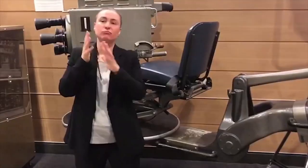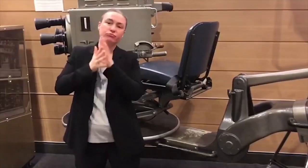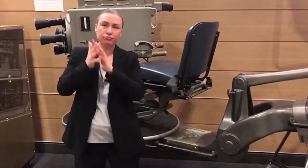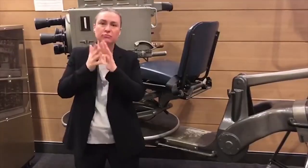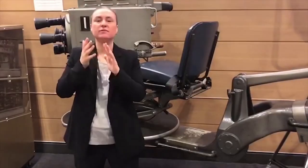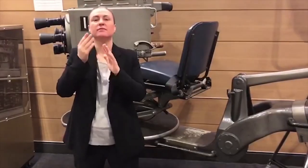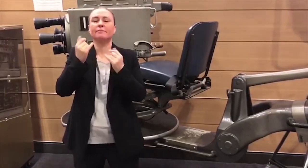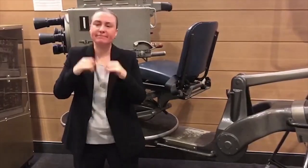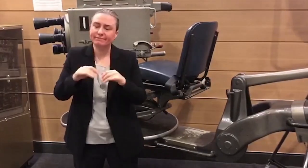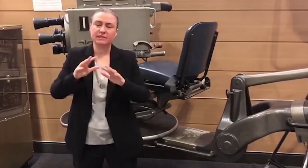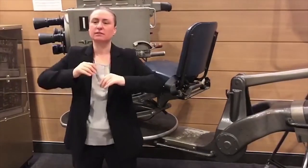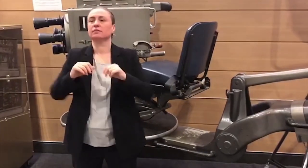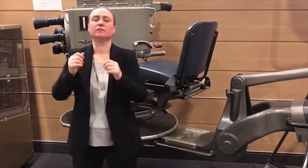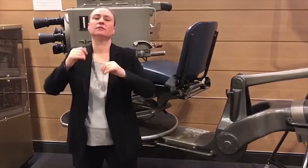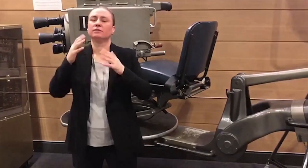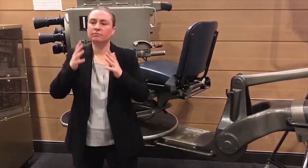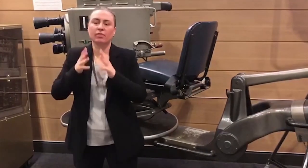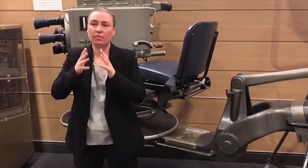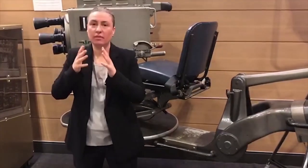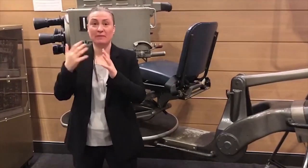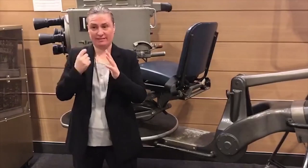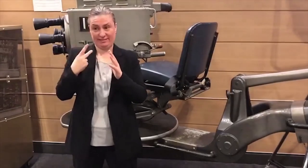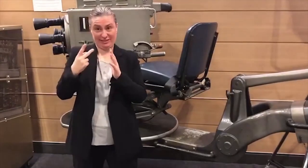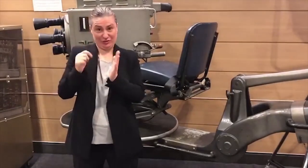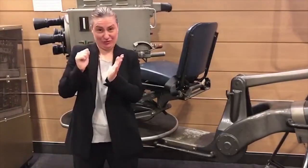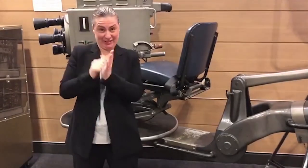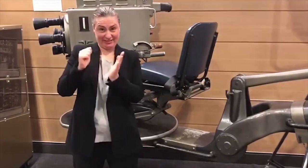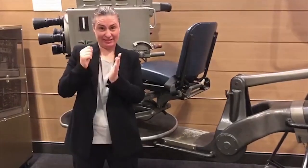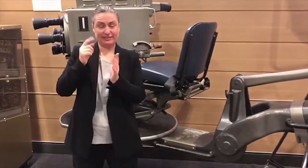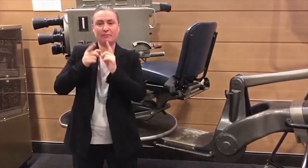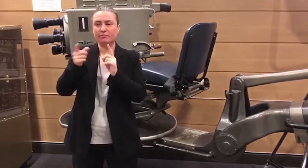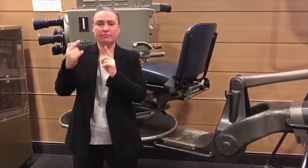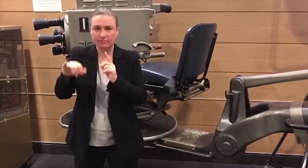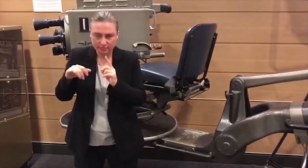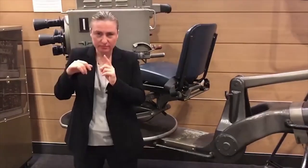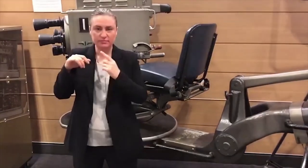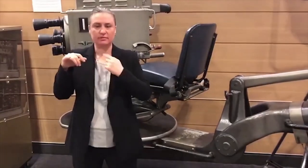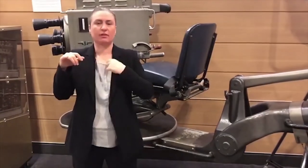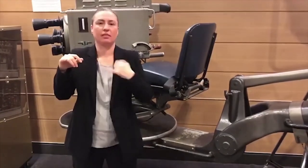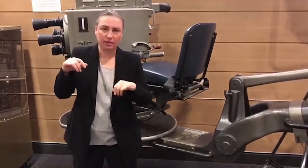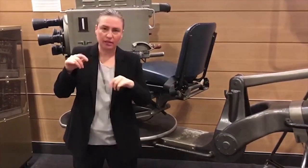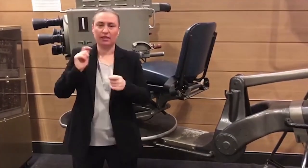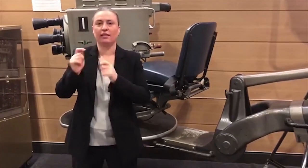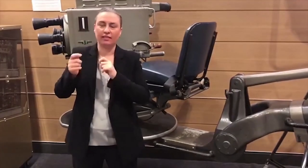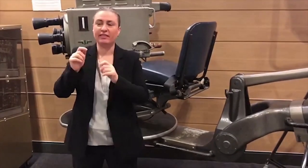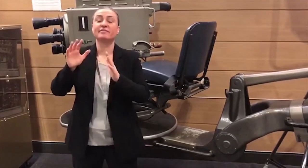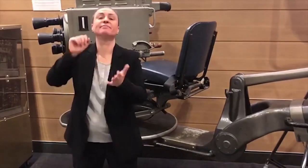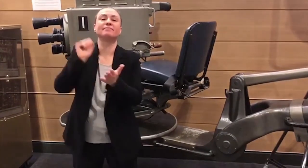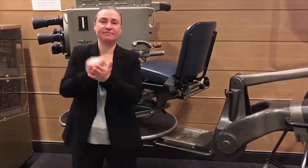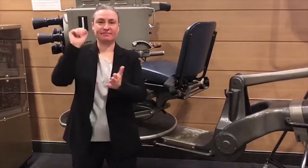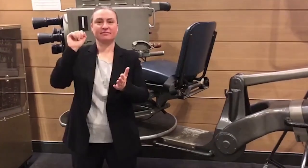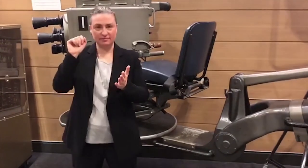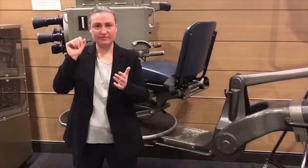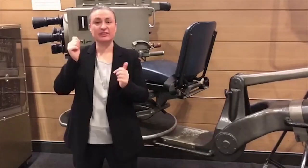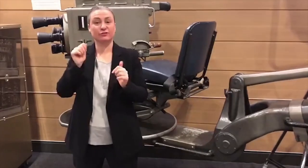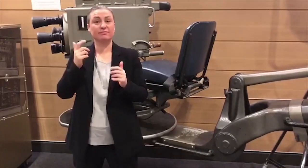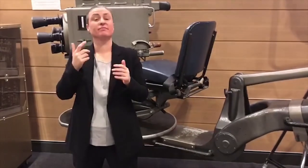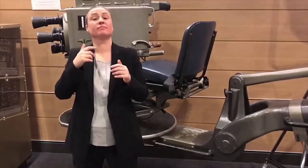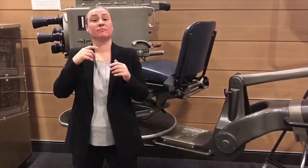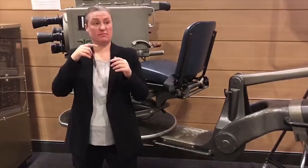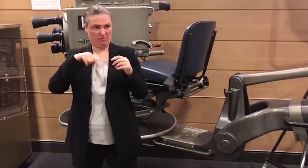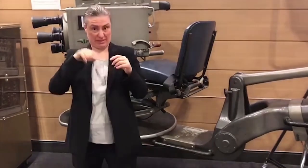Sometimes we make mistakes and it requires multiple takes to get the delivery of the segment right.